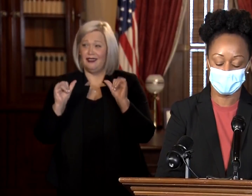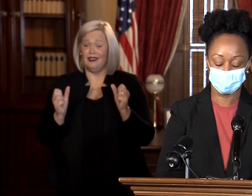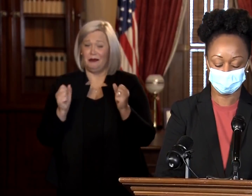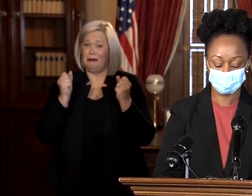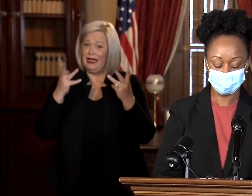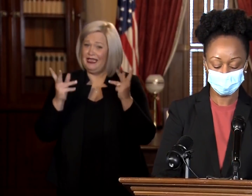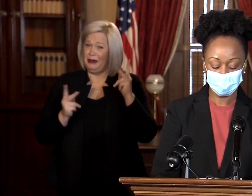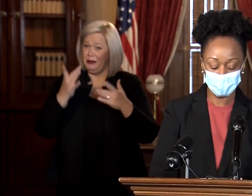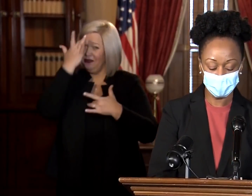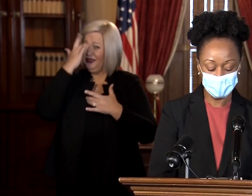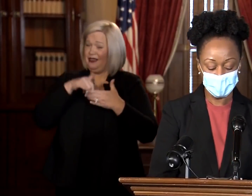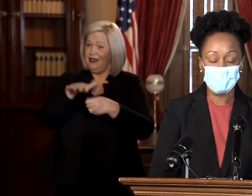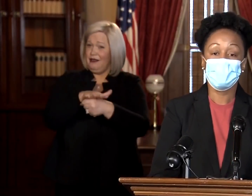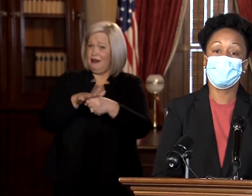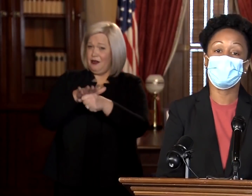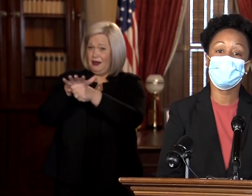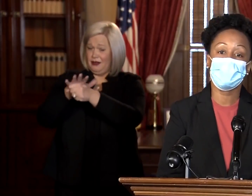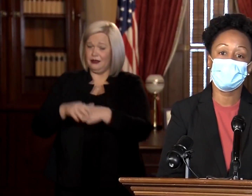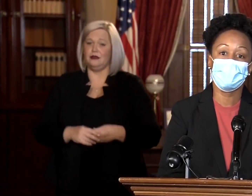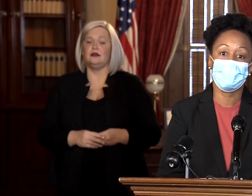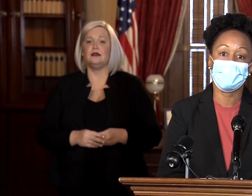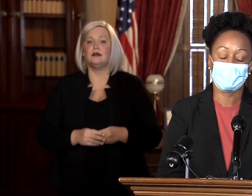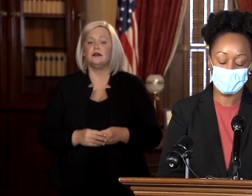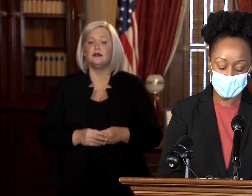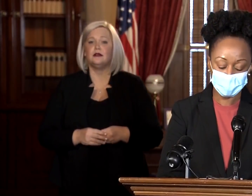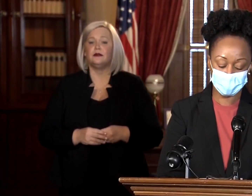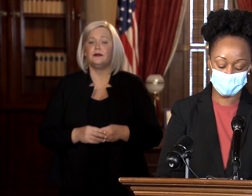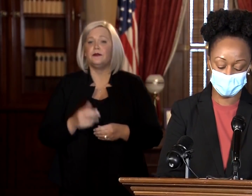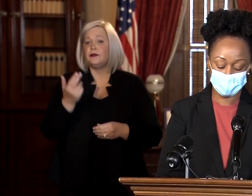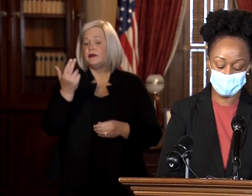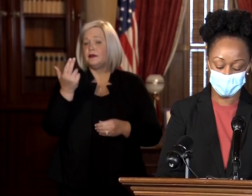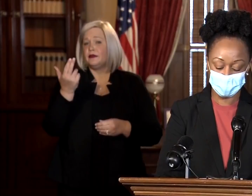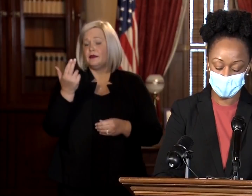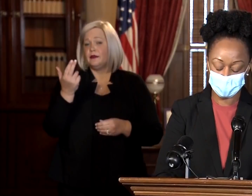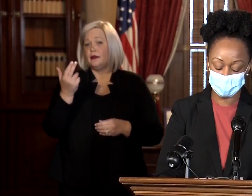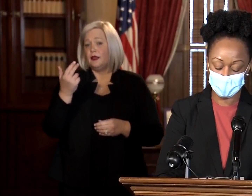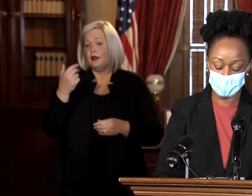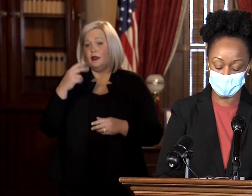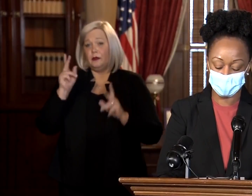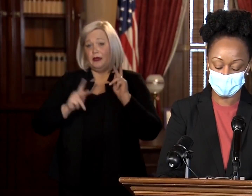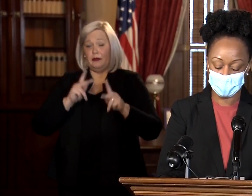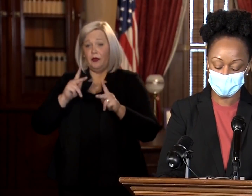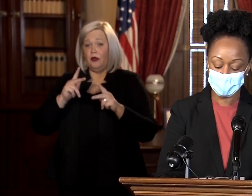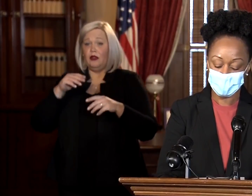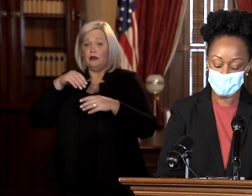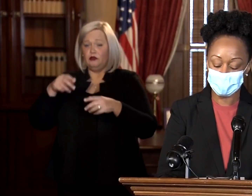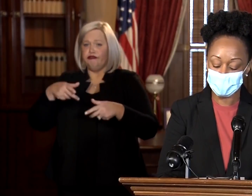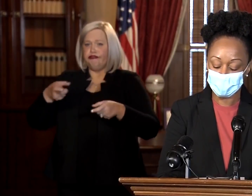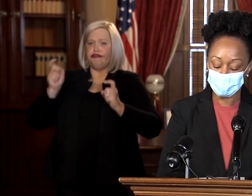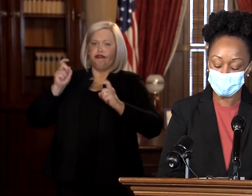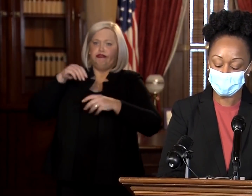seen declines in cases, they also still have the highest case also still have the highest case rate in the state.